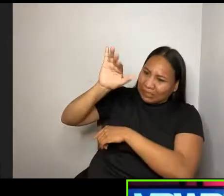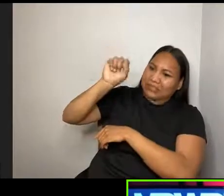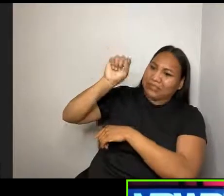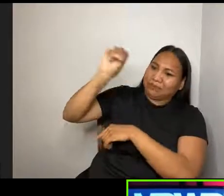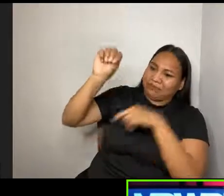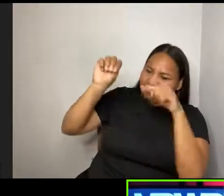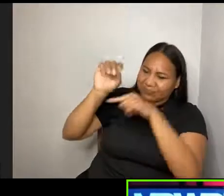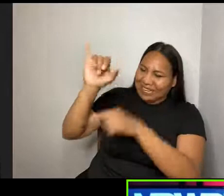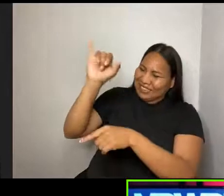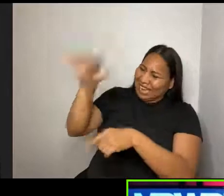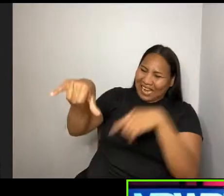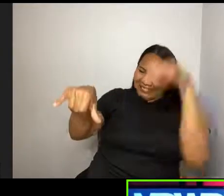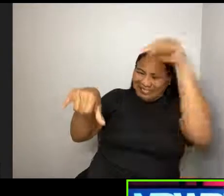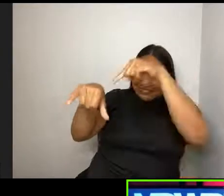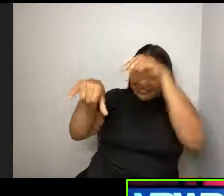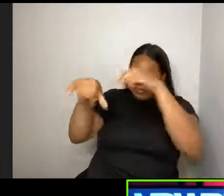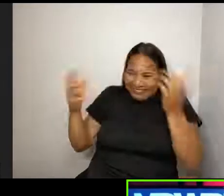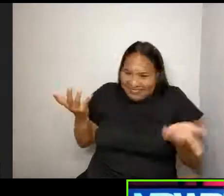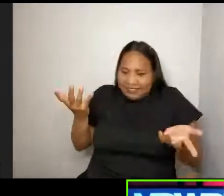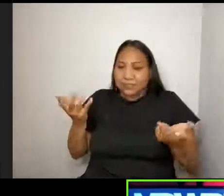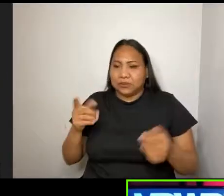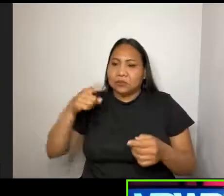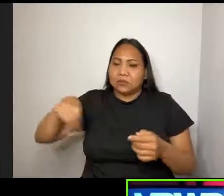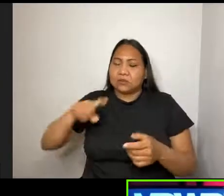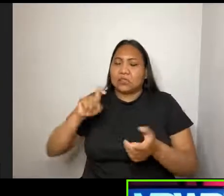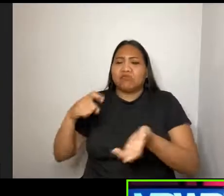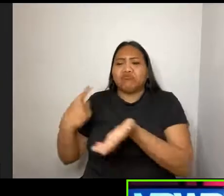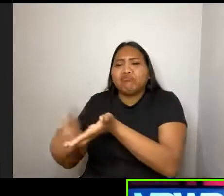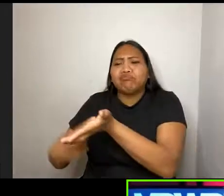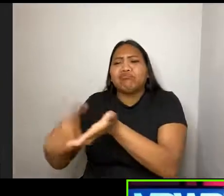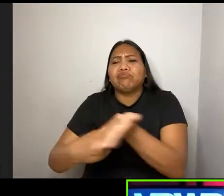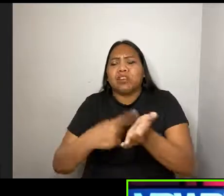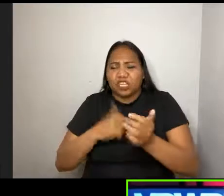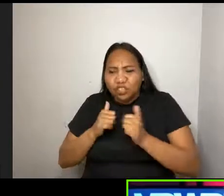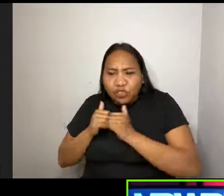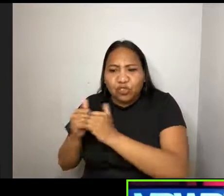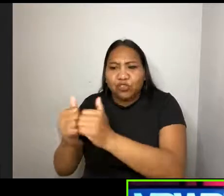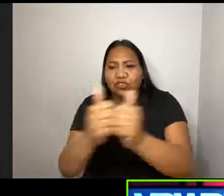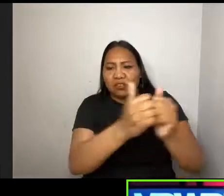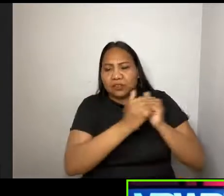to break down the barriers and that's one thing that happens. When you don't know about something,